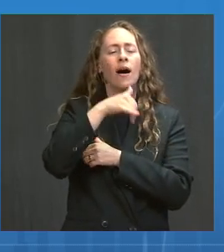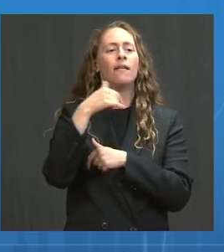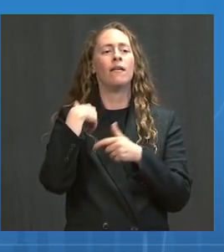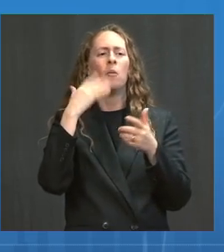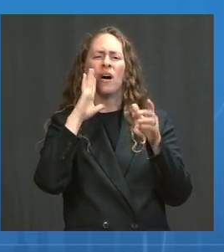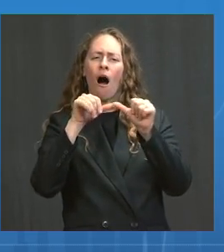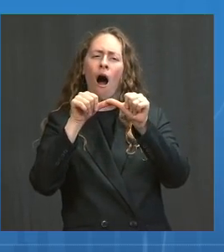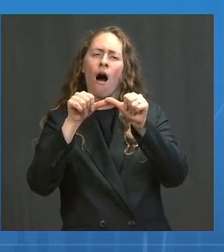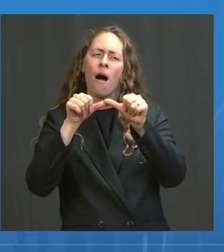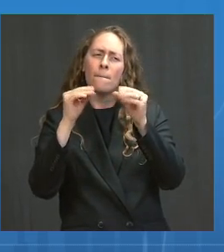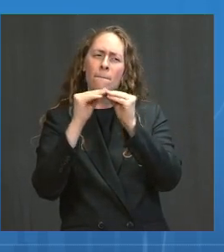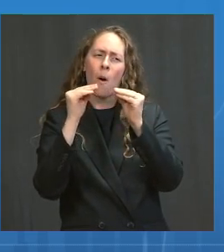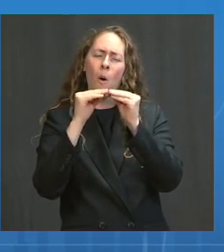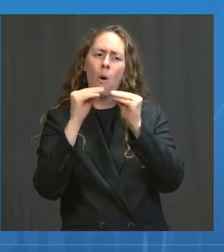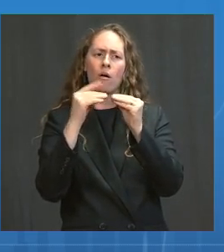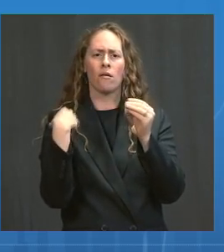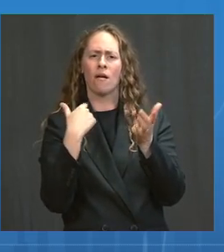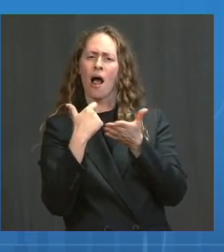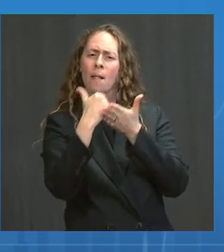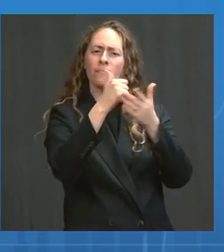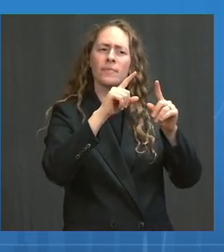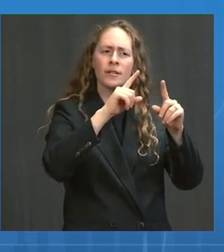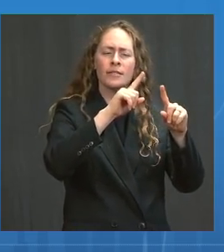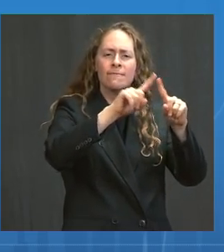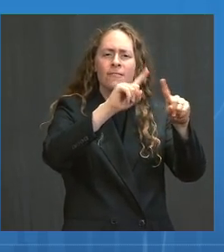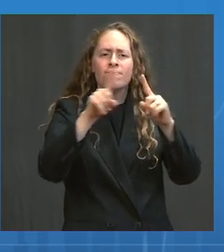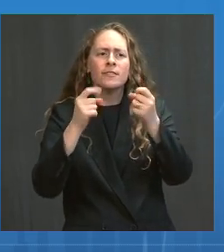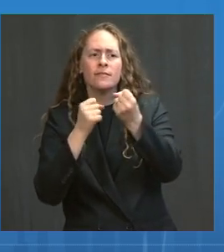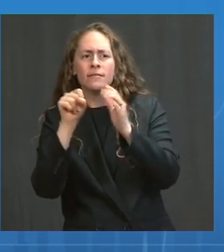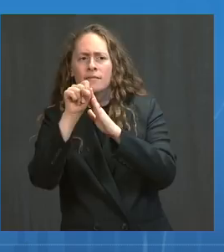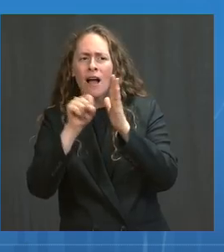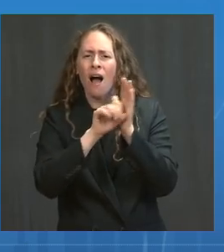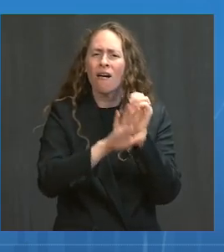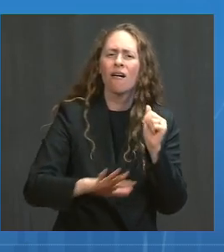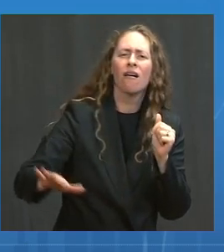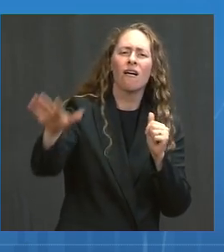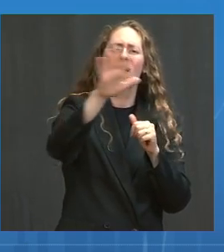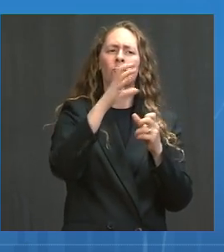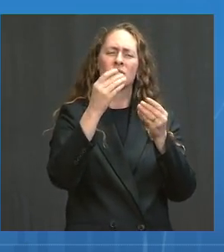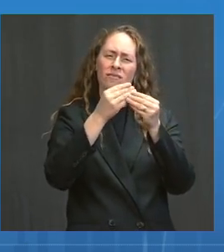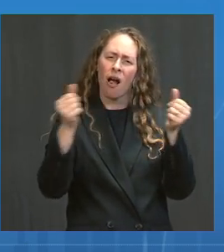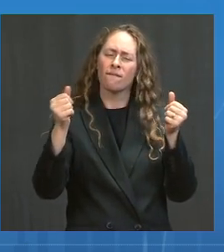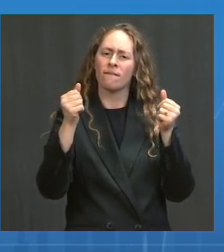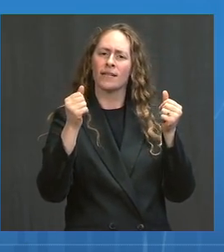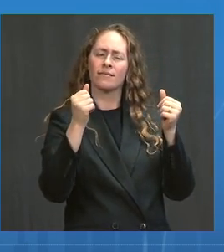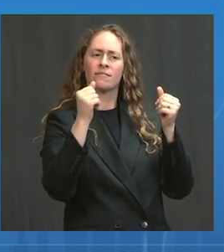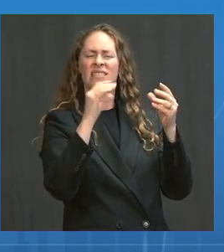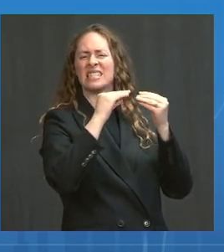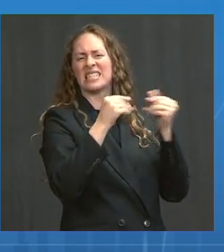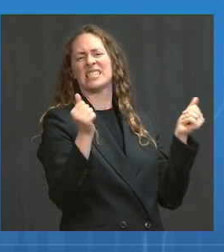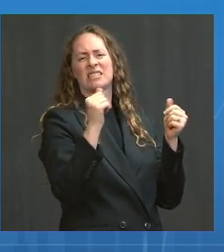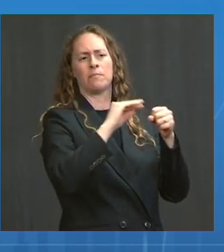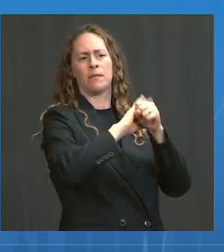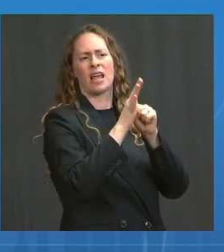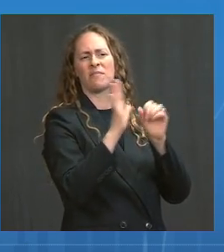to help state and local leaders bring an end to this pandemic by doubling down to get even more Americans vaccinated